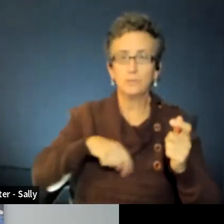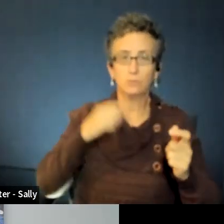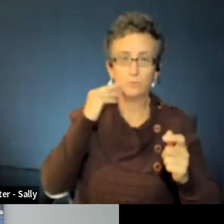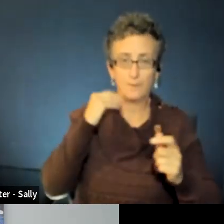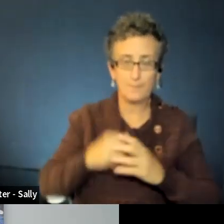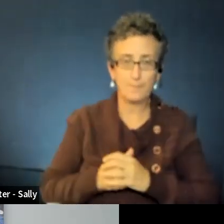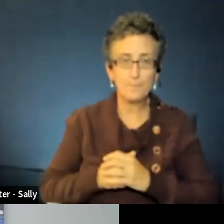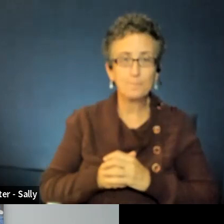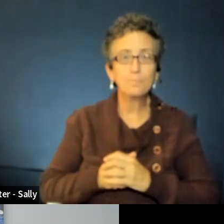So another thing that came about, was that we realized we have to embrace this, we can't use it once in a while for things, this is how we are going to get through this. This is how we are going to engage our consumers and keep our groups going. We also, during this time, had a really big need or we found a big need for a facilitator lead. Someone that could look into best practices, could do some evidence-based research, could tell us make some training, get us through the trainings to he